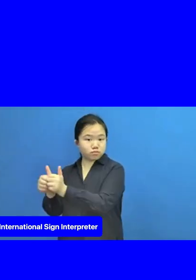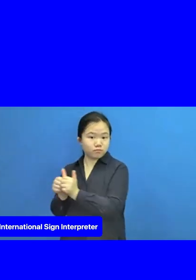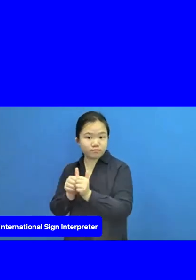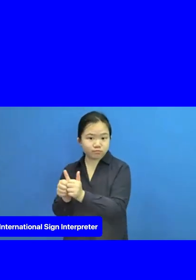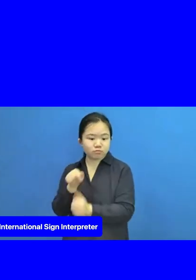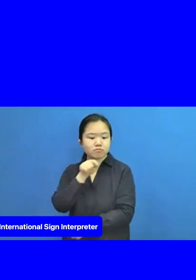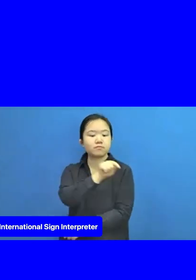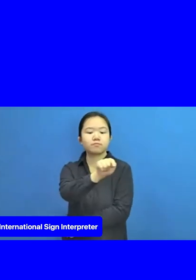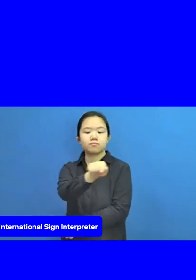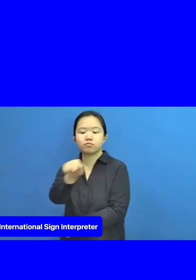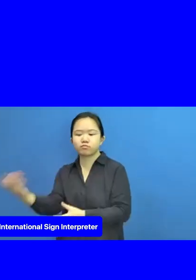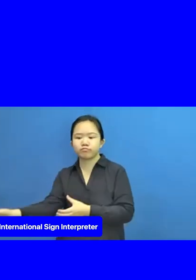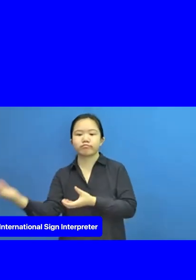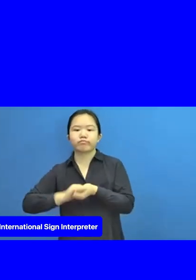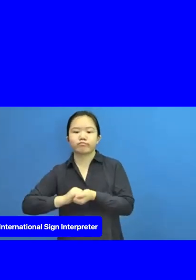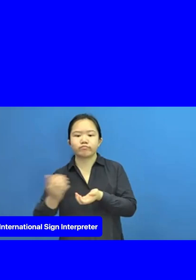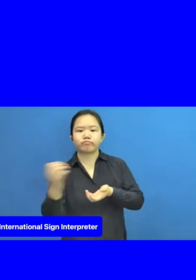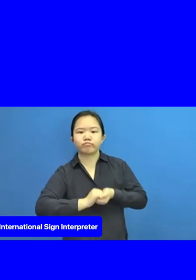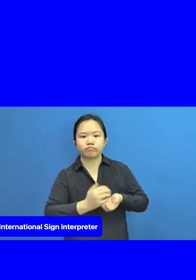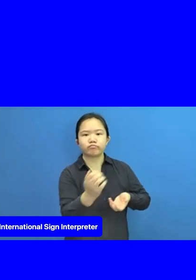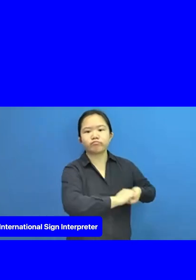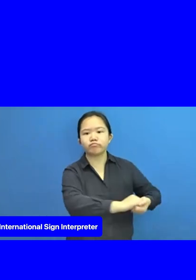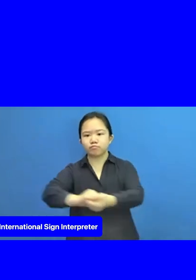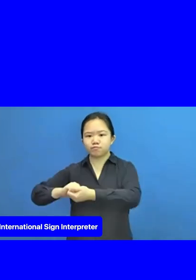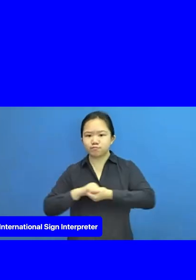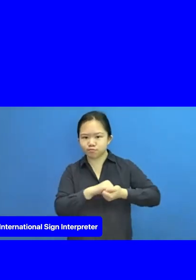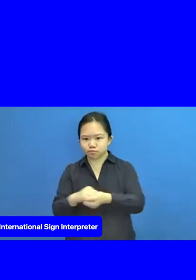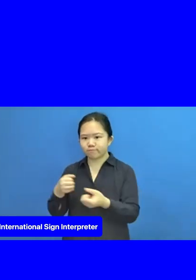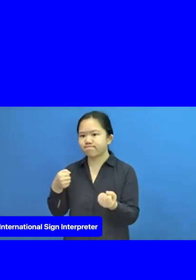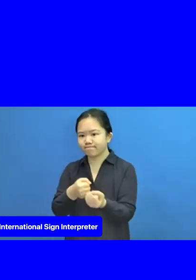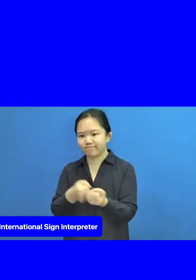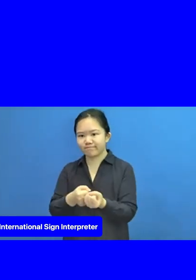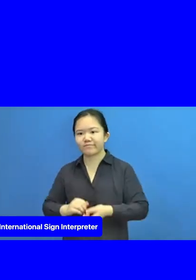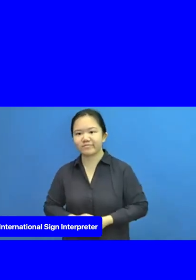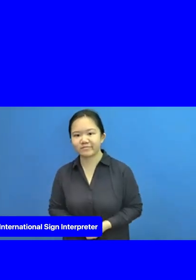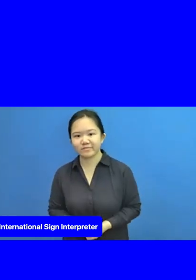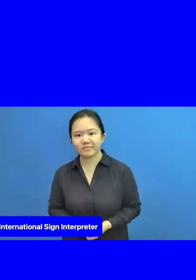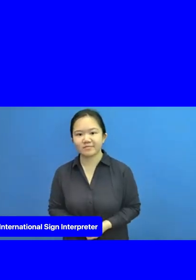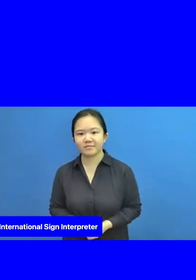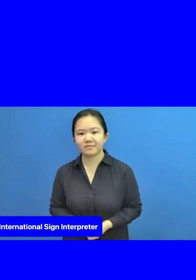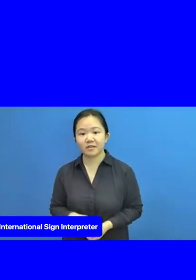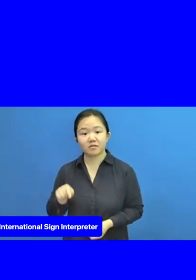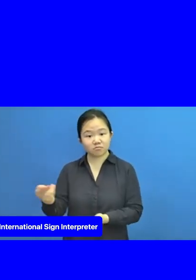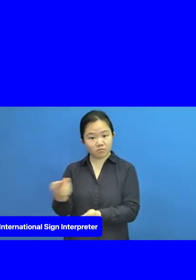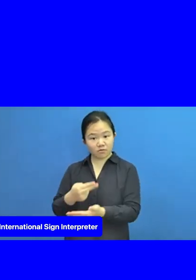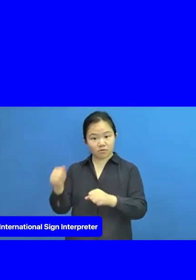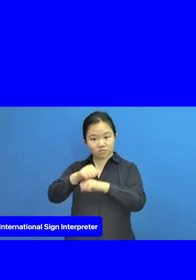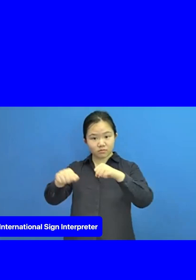what has been learned in these experiments, which will eventually also feed into further policy development.